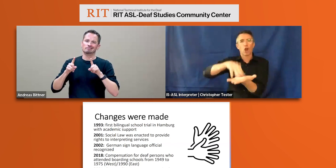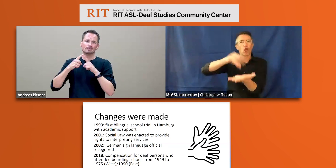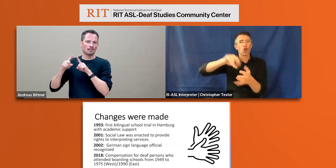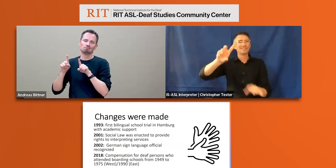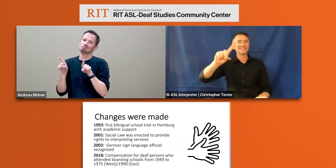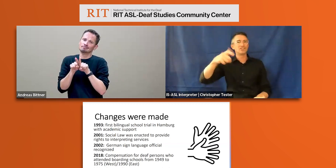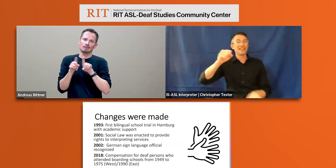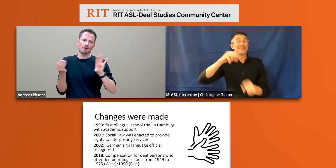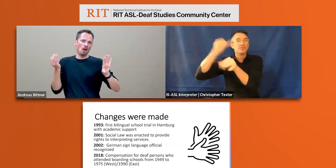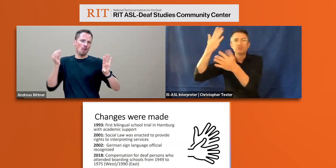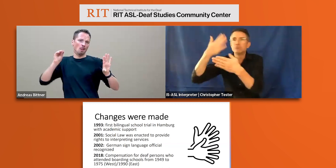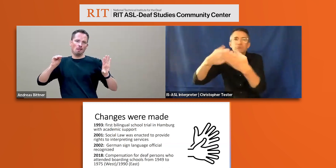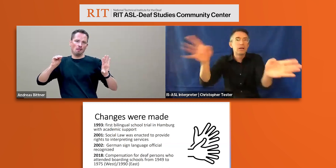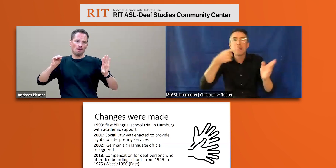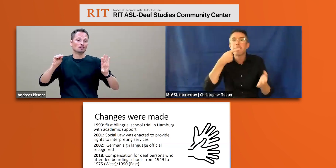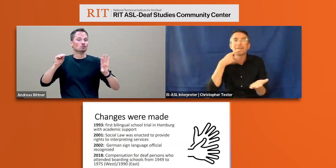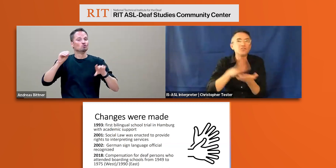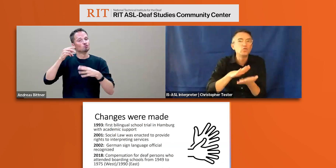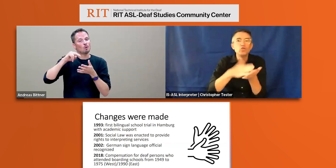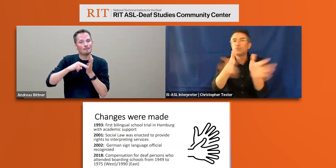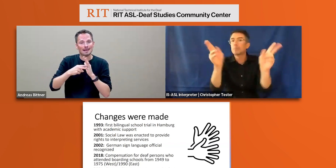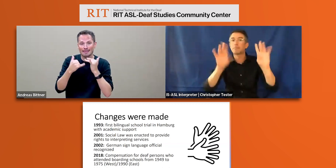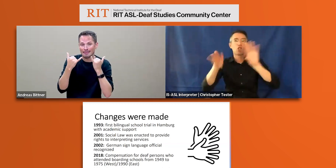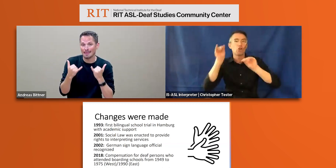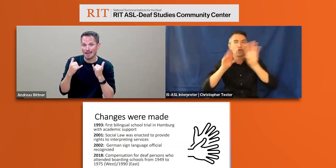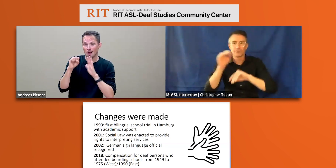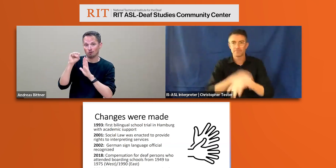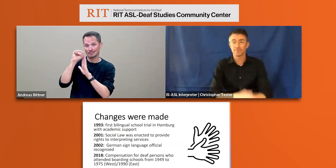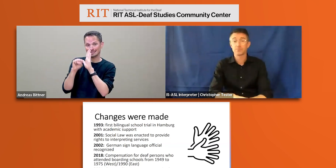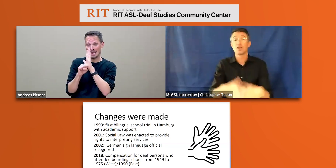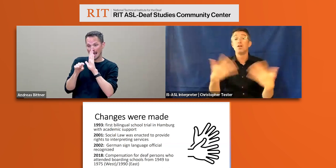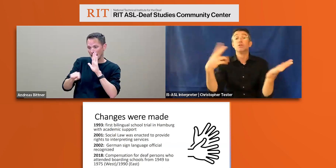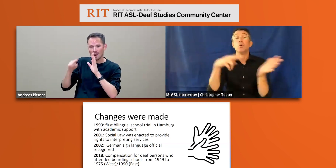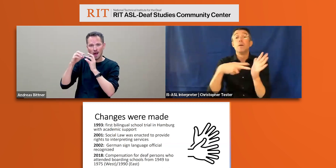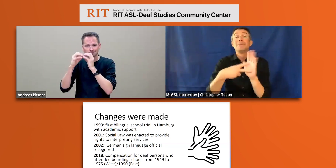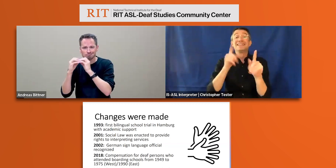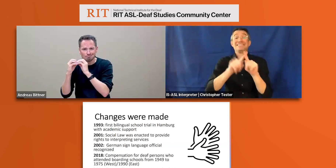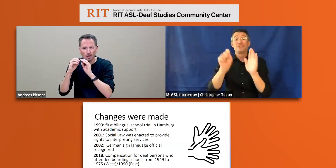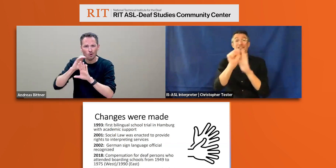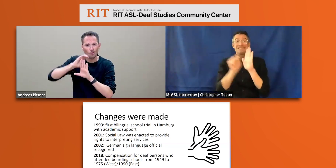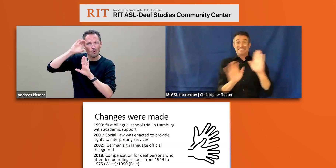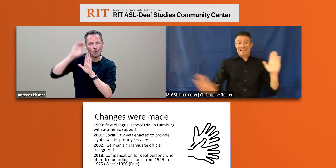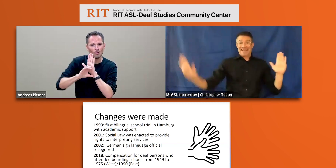there was a law passed that DGS had to be learned in school,